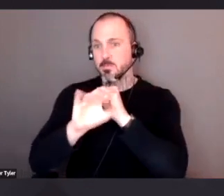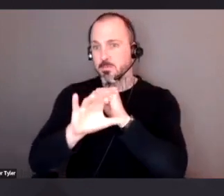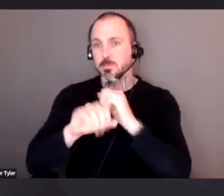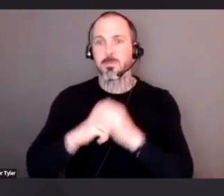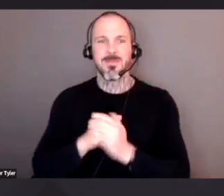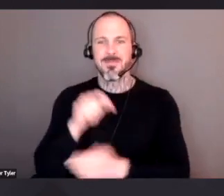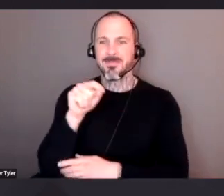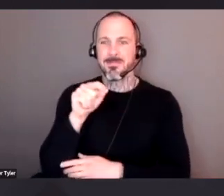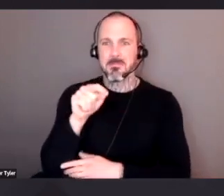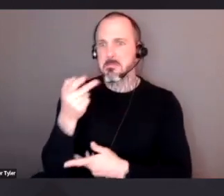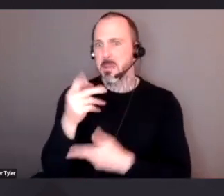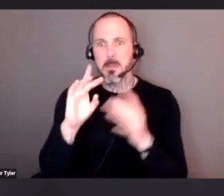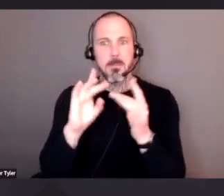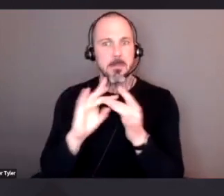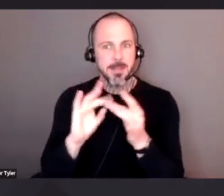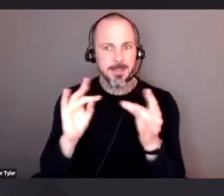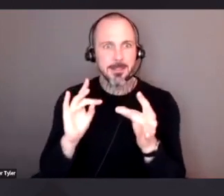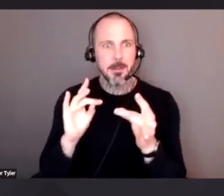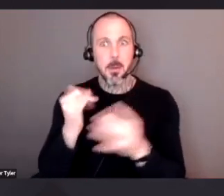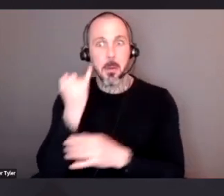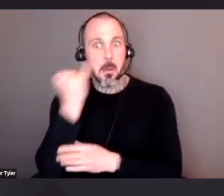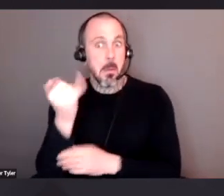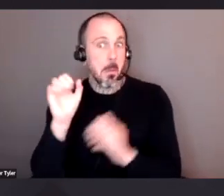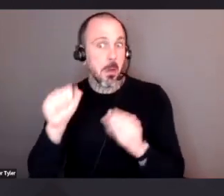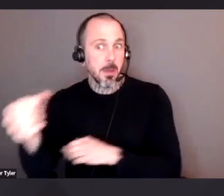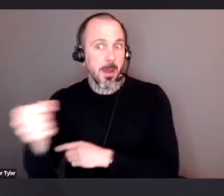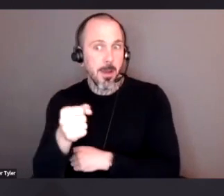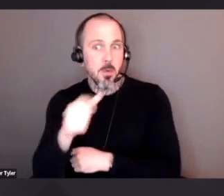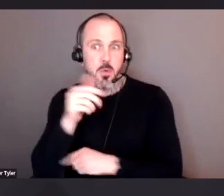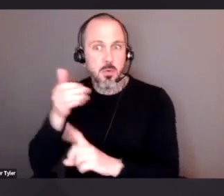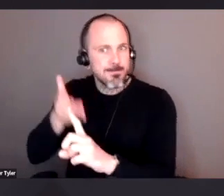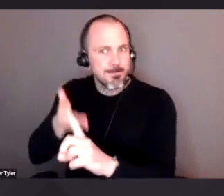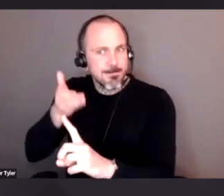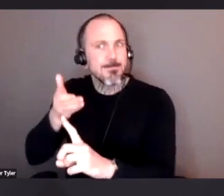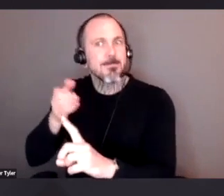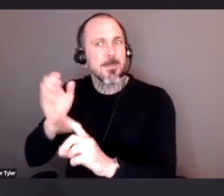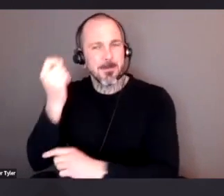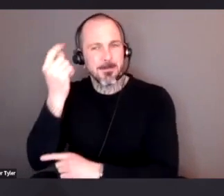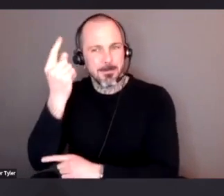but also what your company's values and approach are. It is critical to ensure